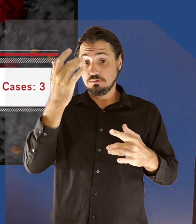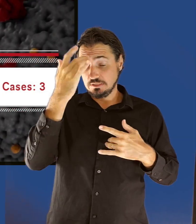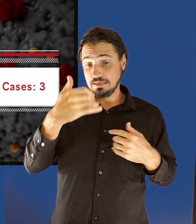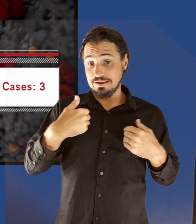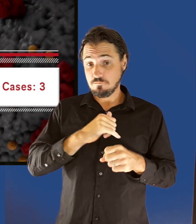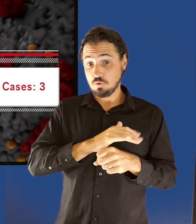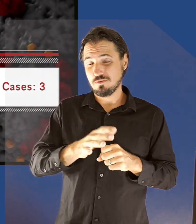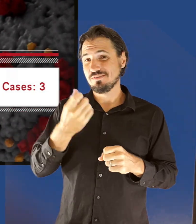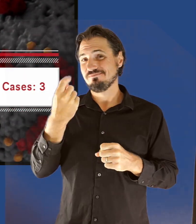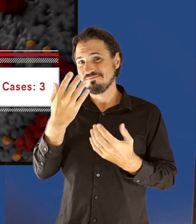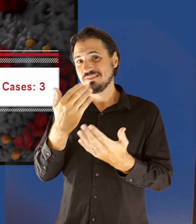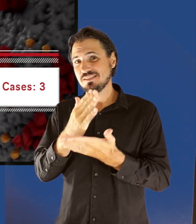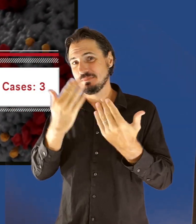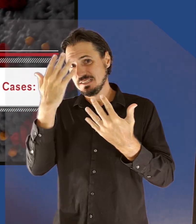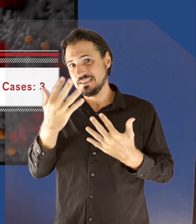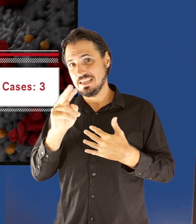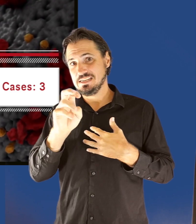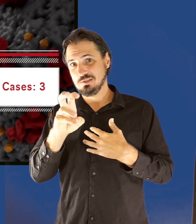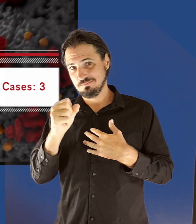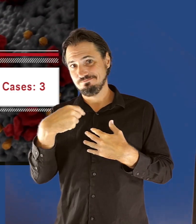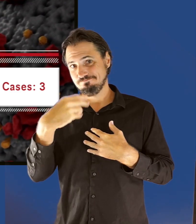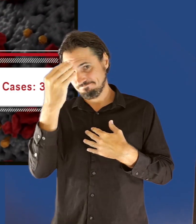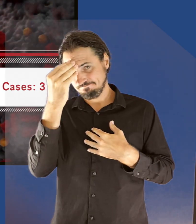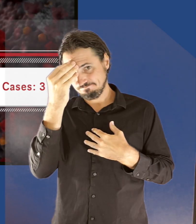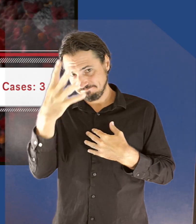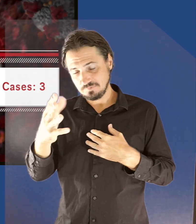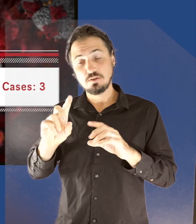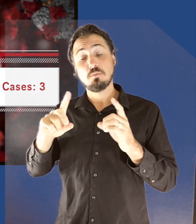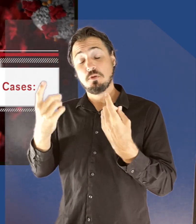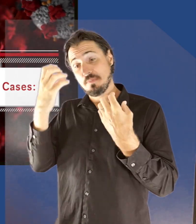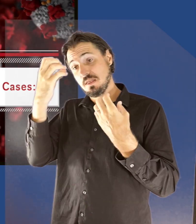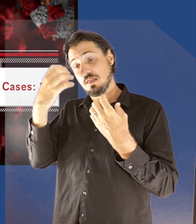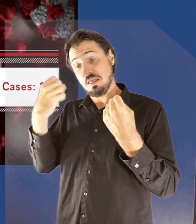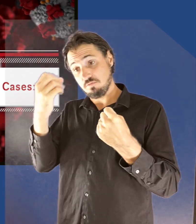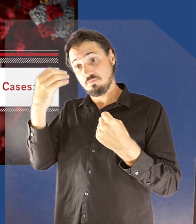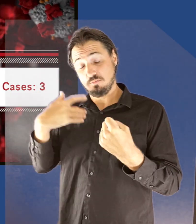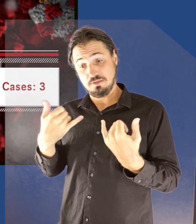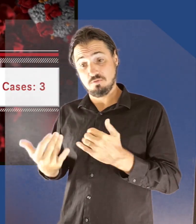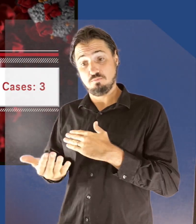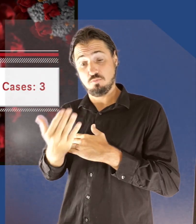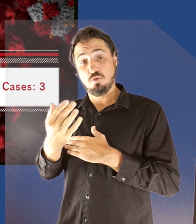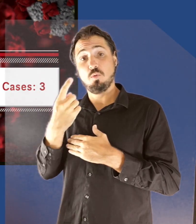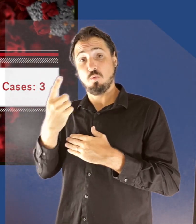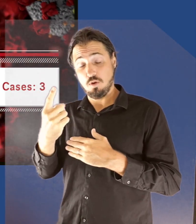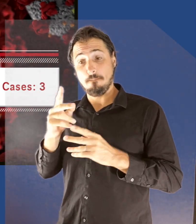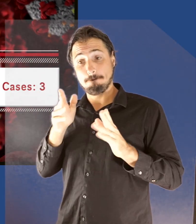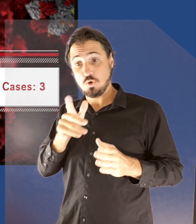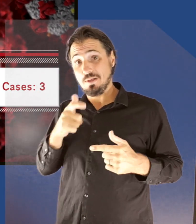We were informed by the Department of Health this morning that one of our Kaua‘i residents has passed from COVID-19.